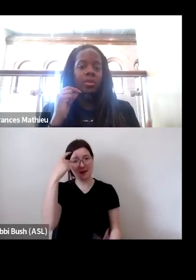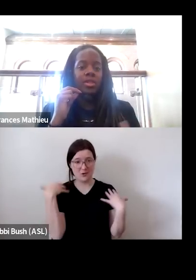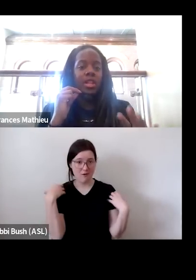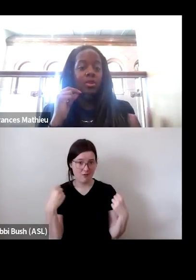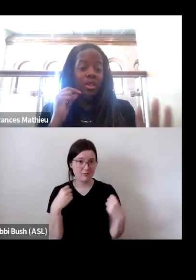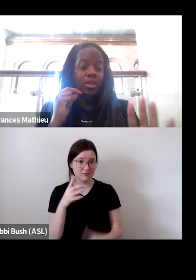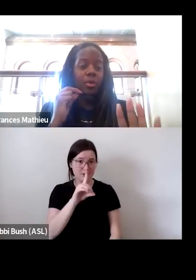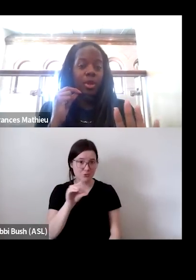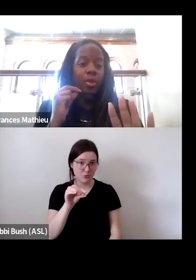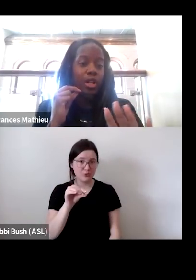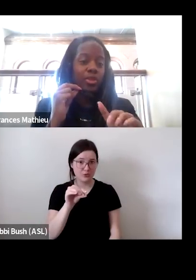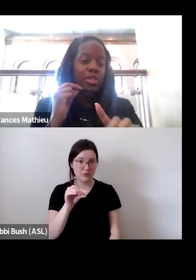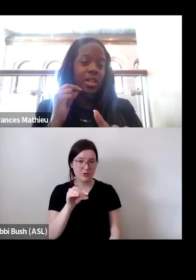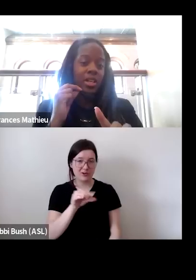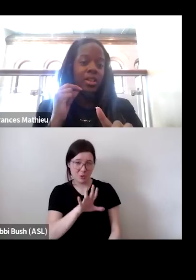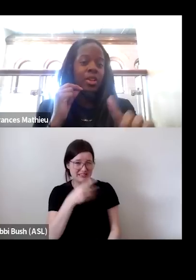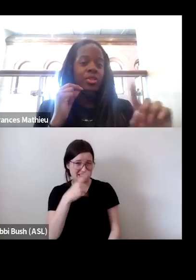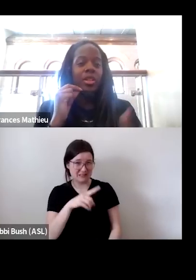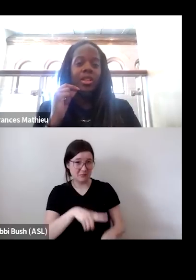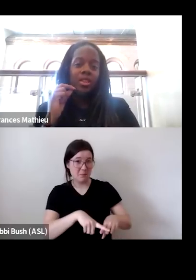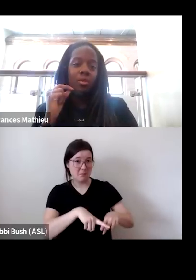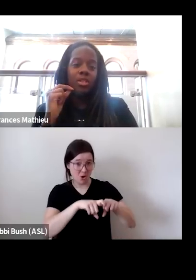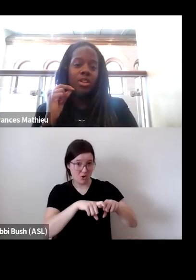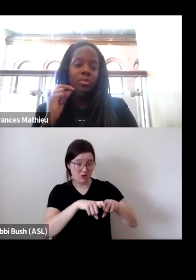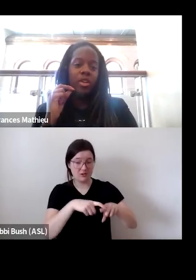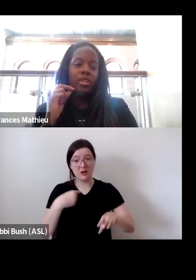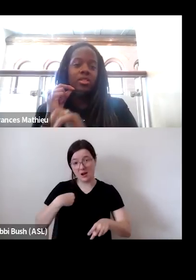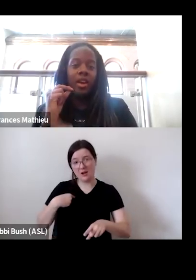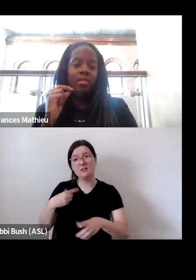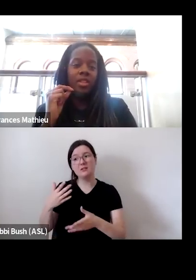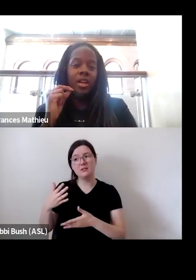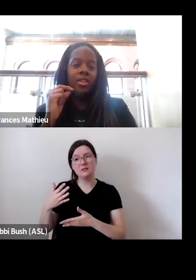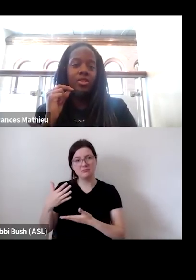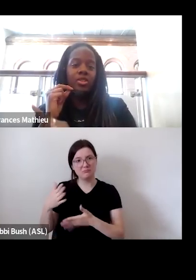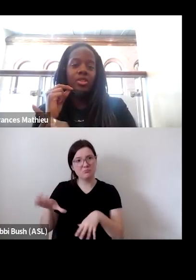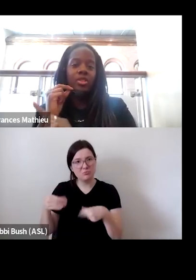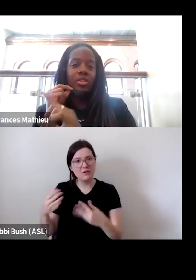able to say, can you, can we put a pause for a second so I can get the mental health provider to have the diagnosis